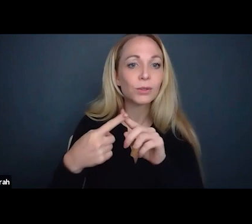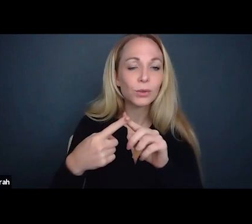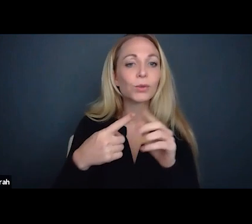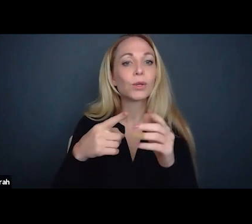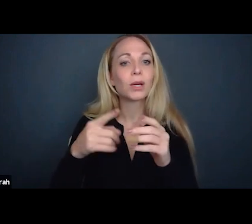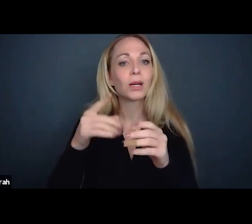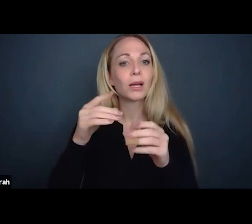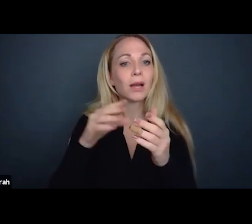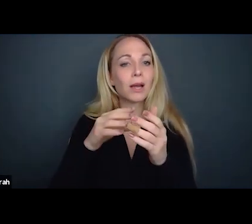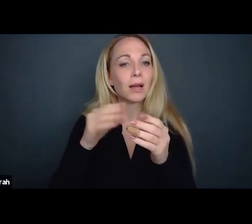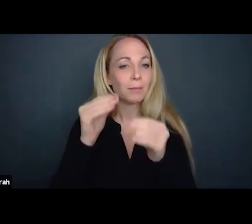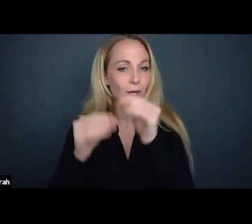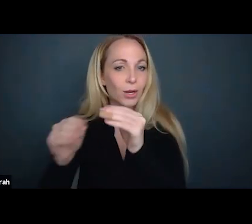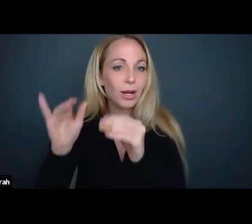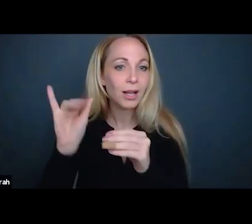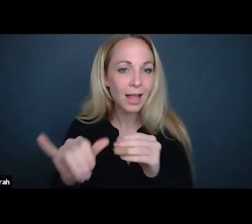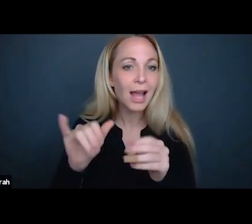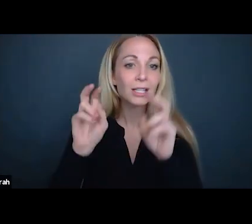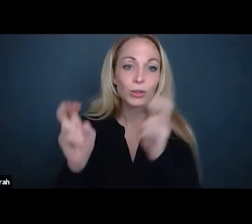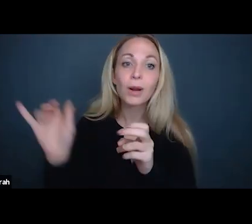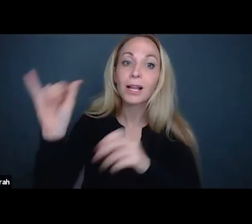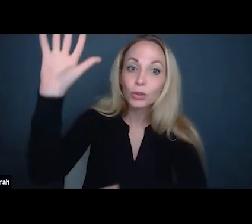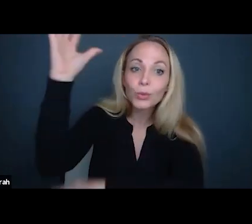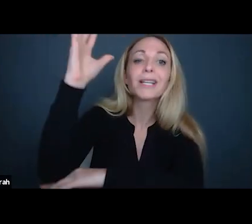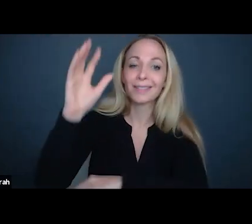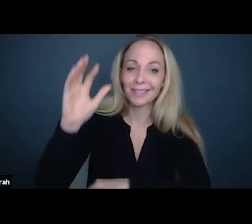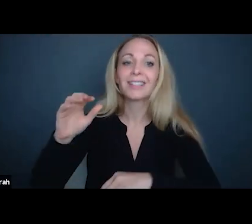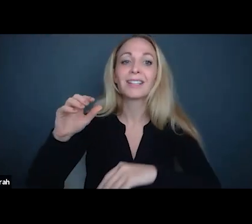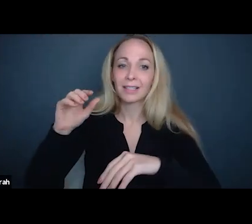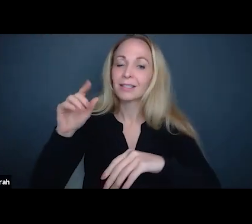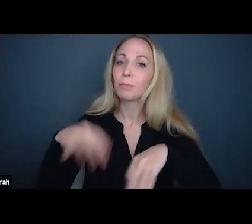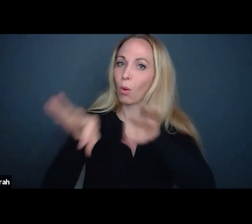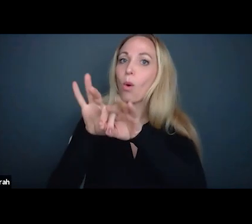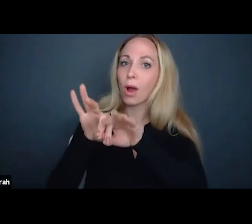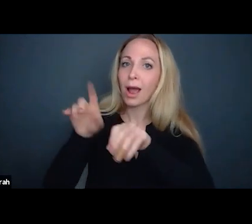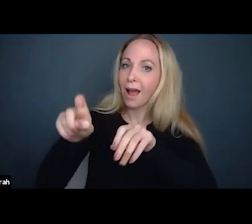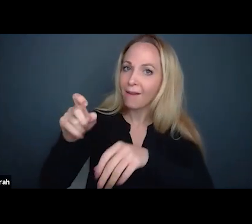Maintenance plans for the trees is also just as important because they can become very